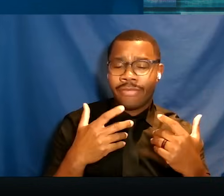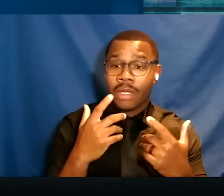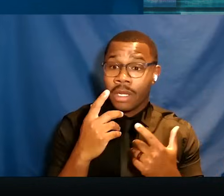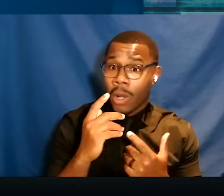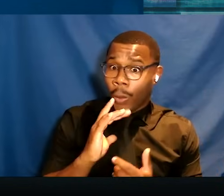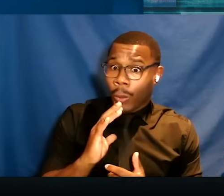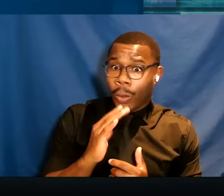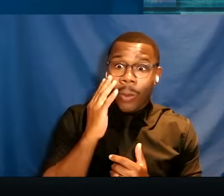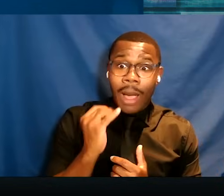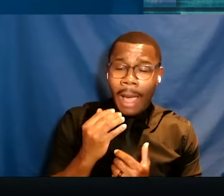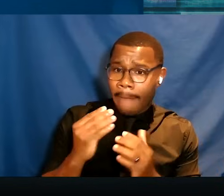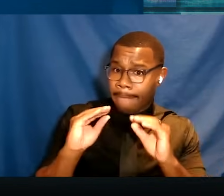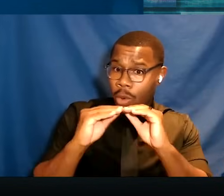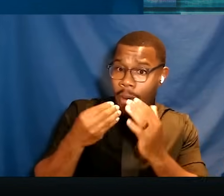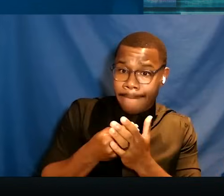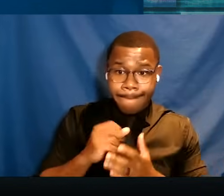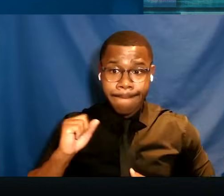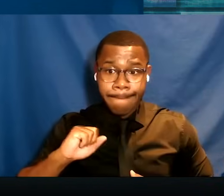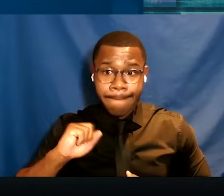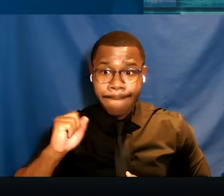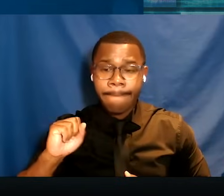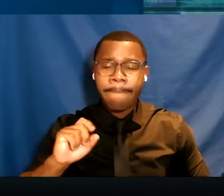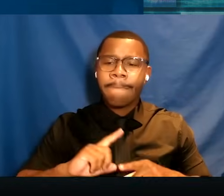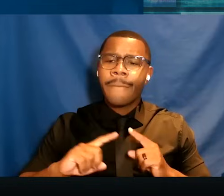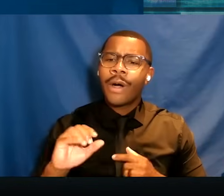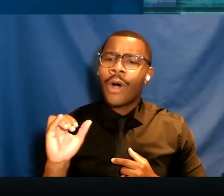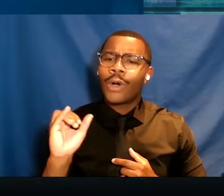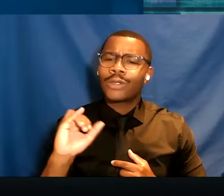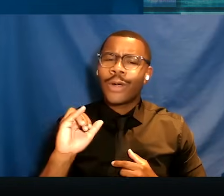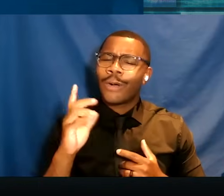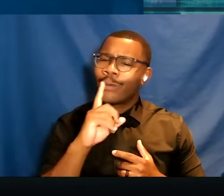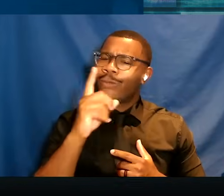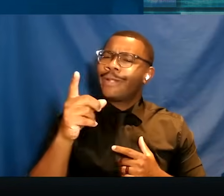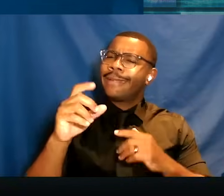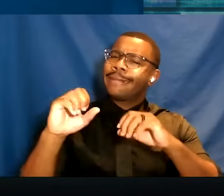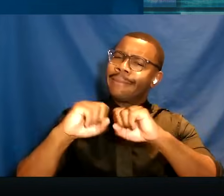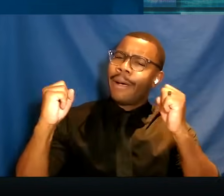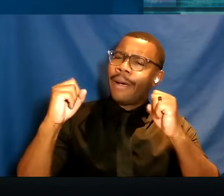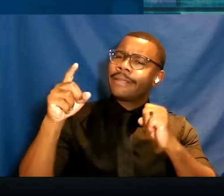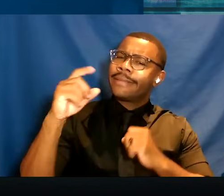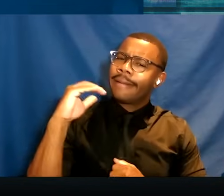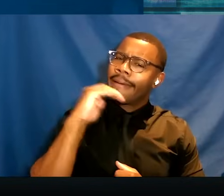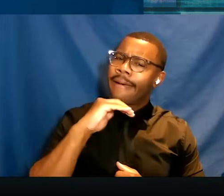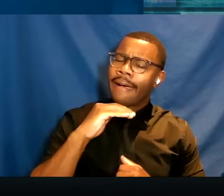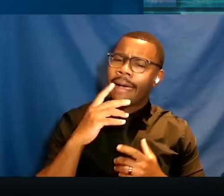that it means in our deal, but it has also put the lie to this concept that we all have to live with